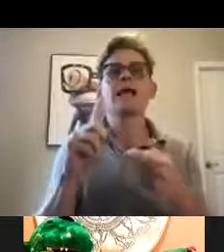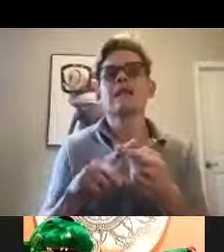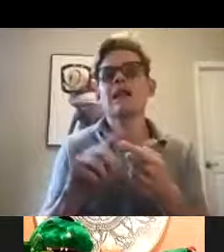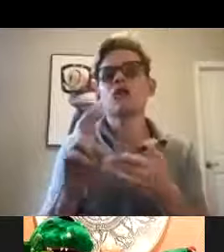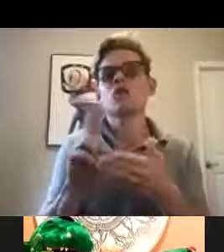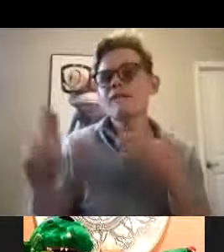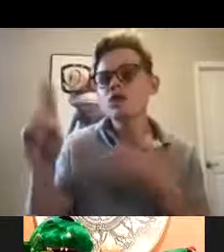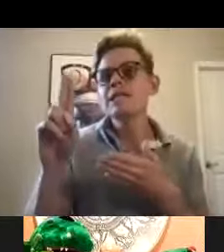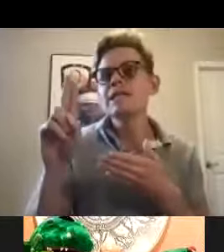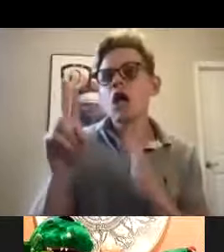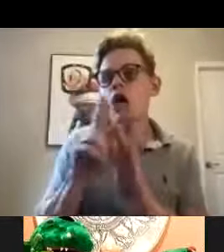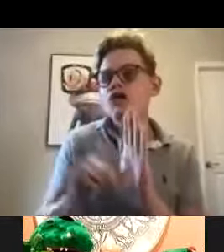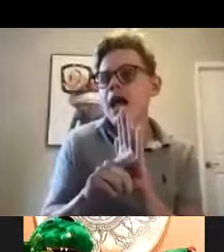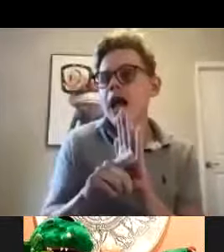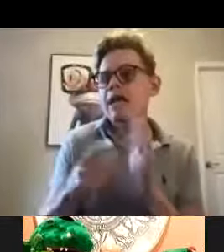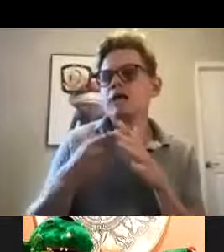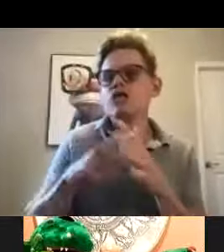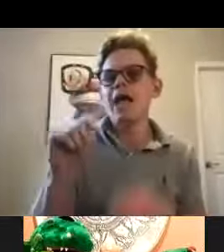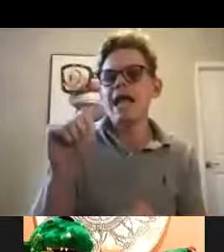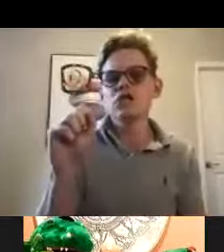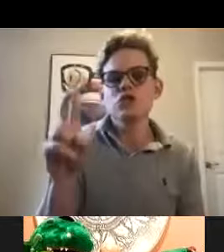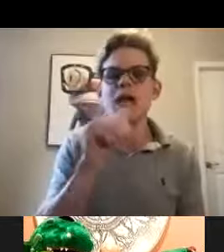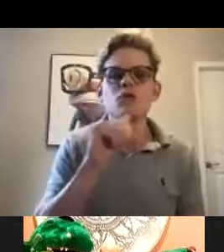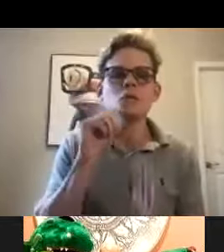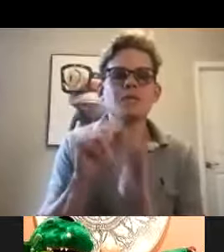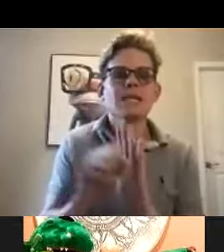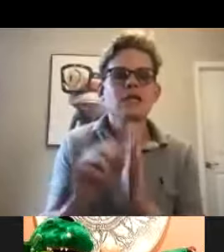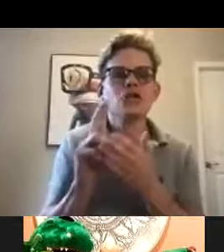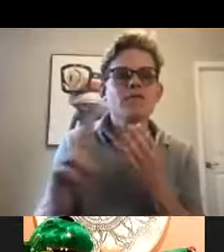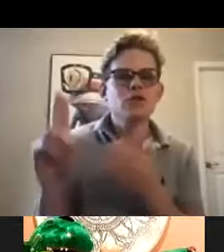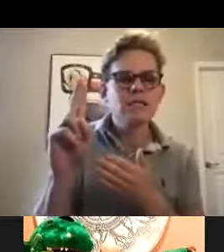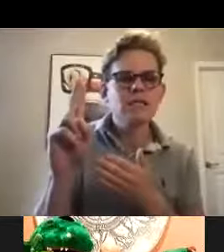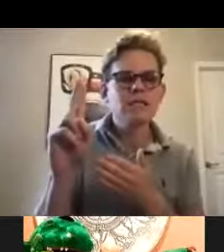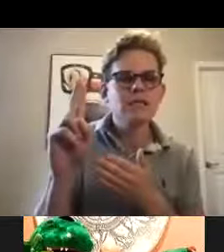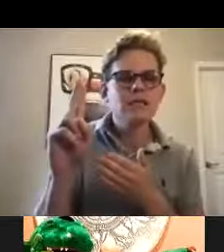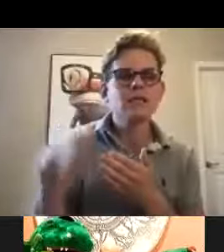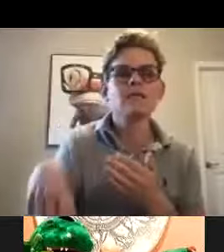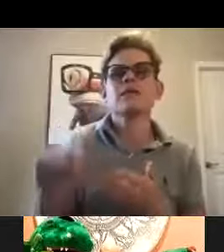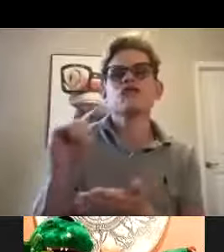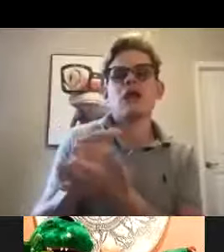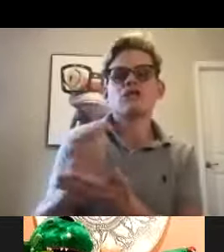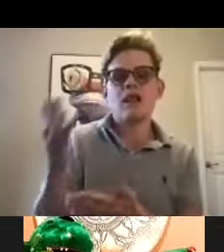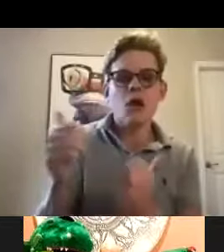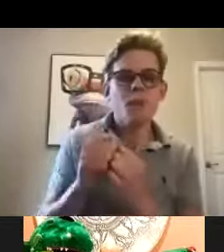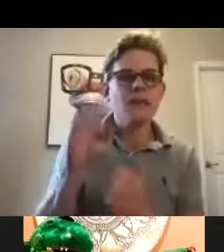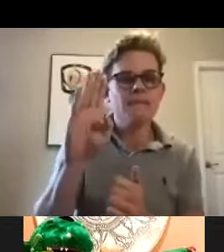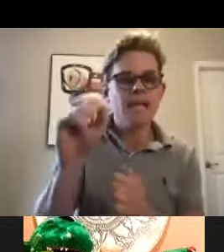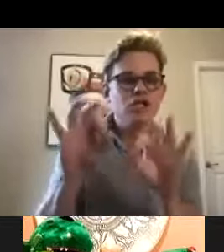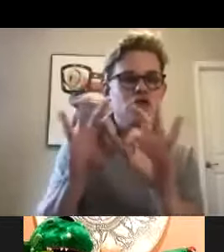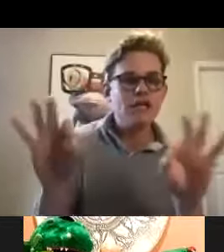between both of those languages. And undergrad, I went to Arizona State University. I graduated